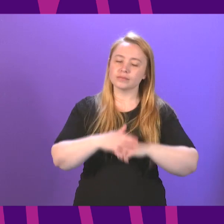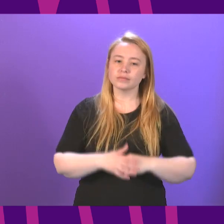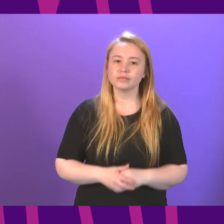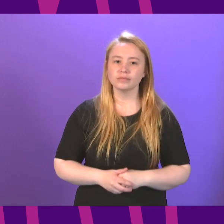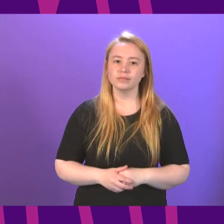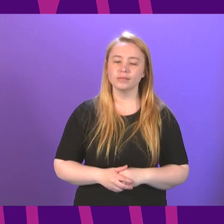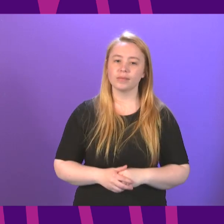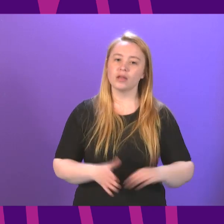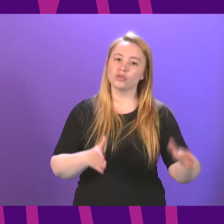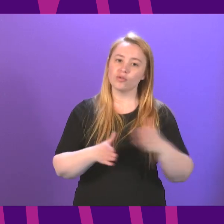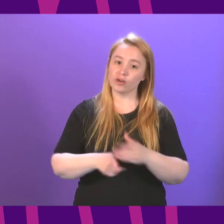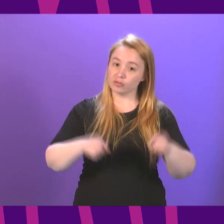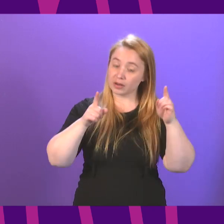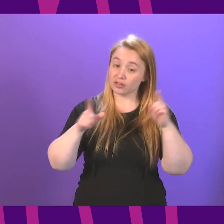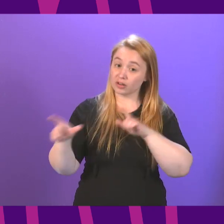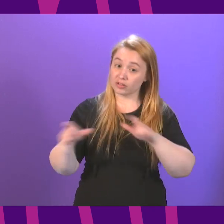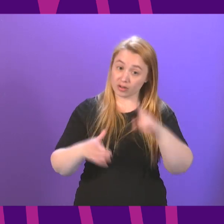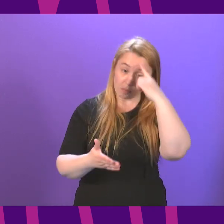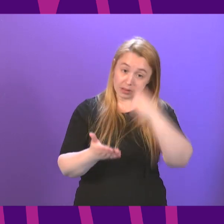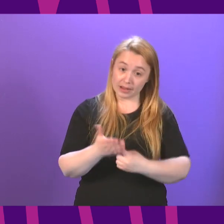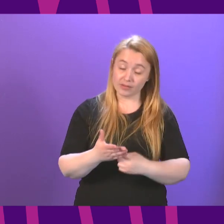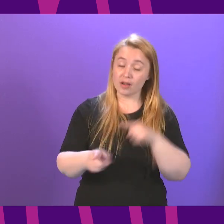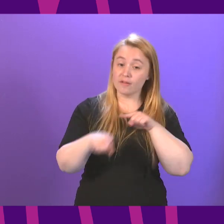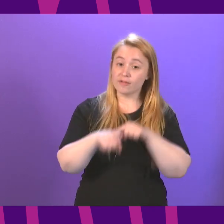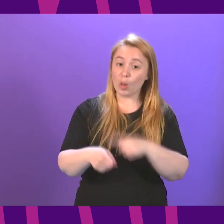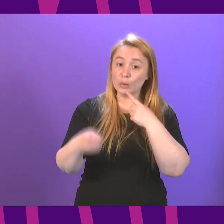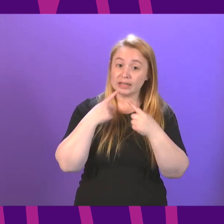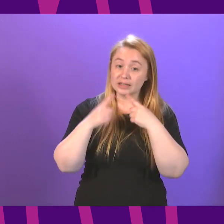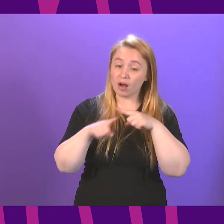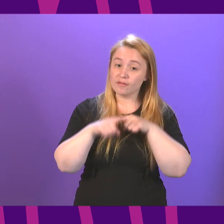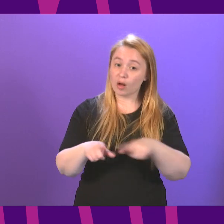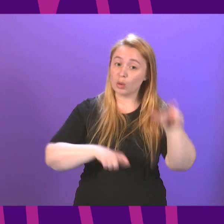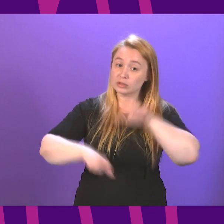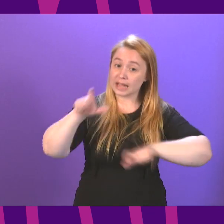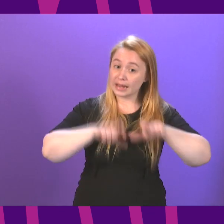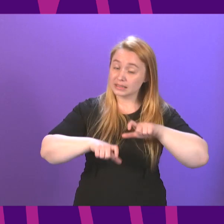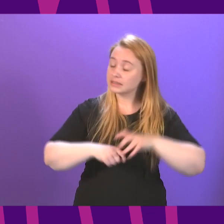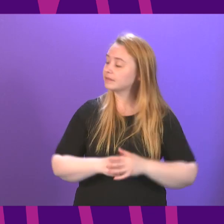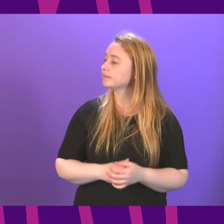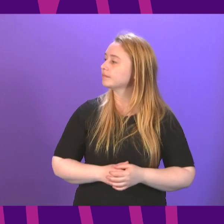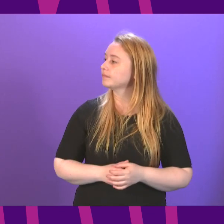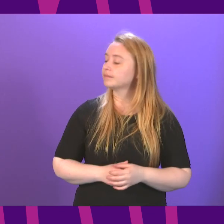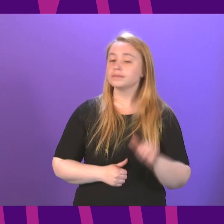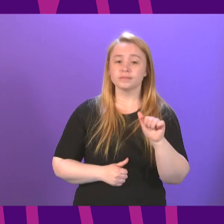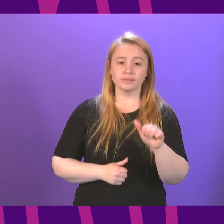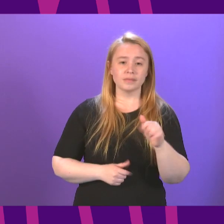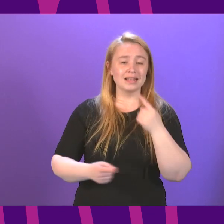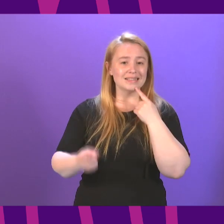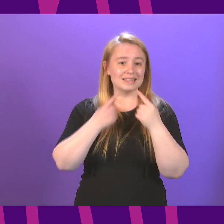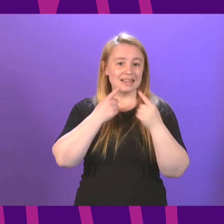Does the First Minister still believe that she is following the data and the science? The First Minister (Nicola Sturgeon): The data says that allowing people to